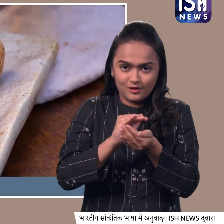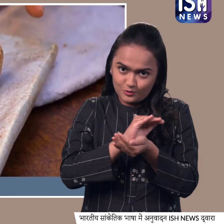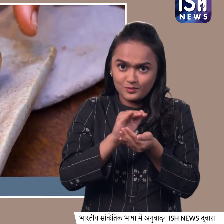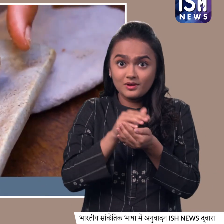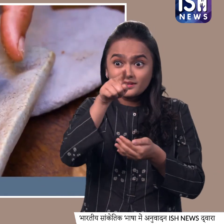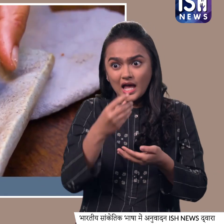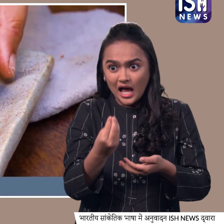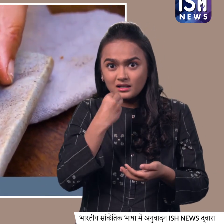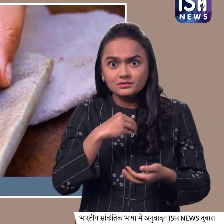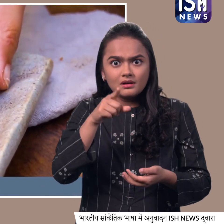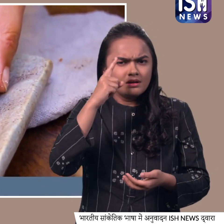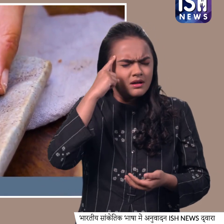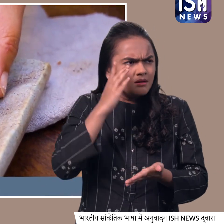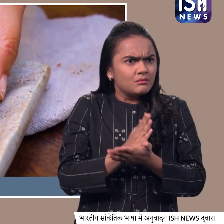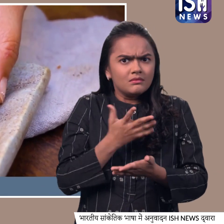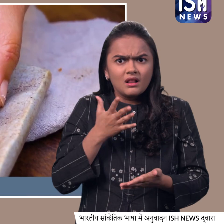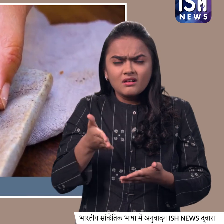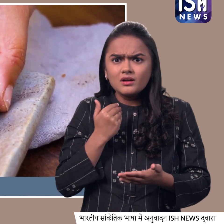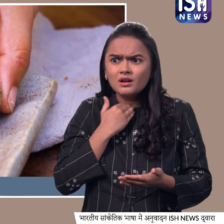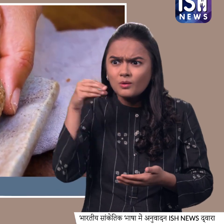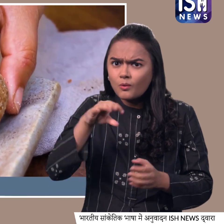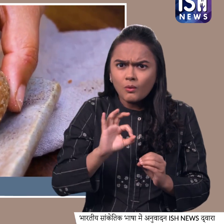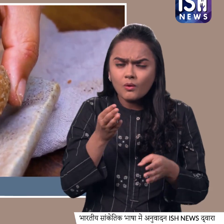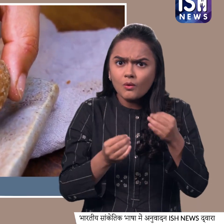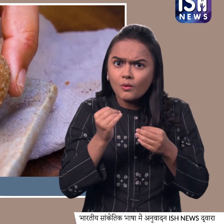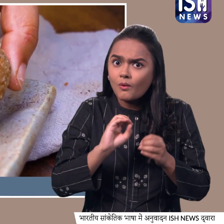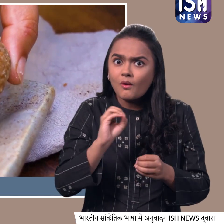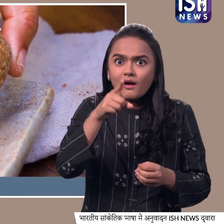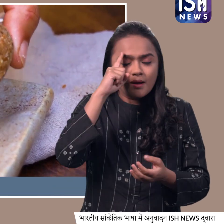When you eat this, you will not believe that there is no sugar or milk added to it.